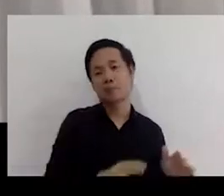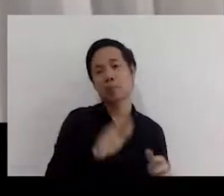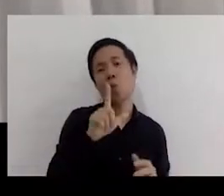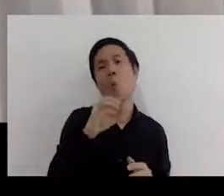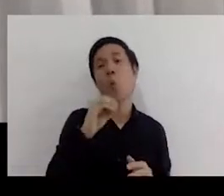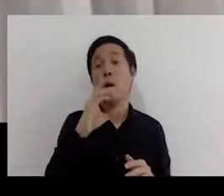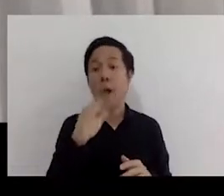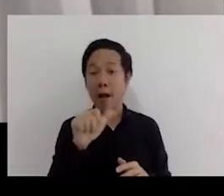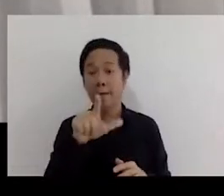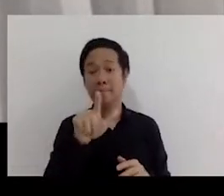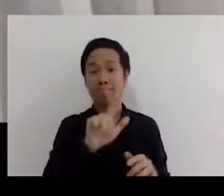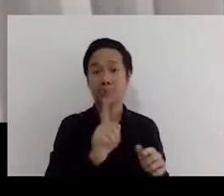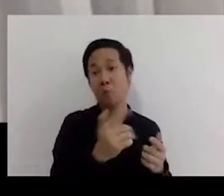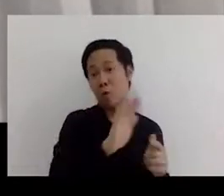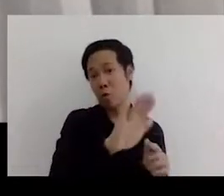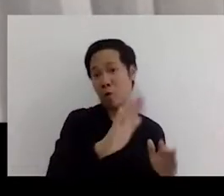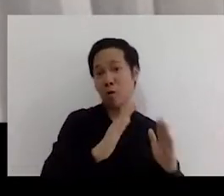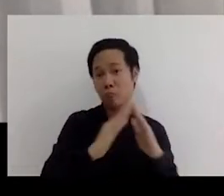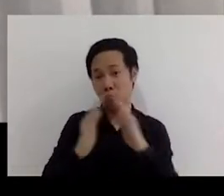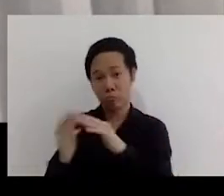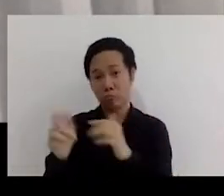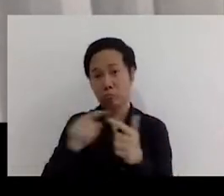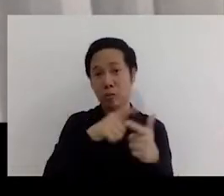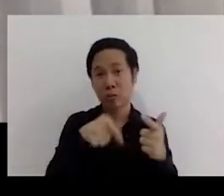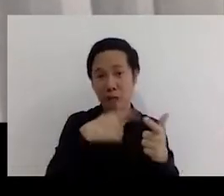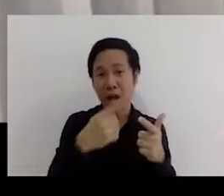who organize in rural areas for their